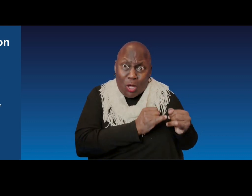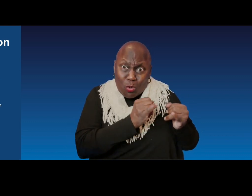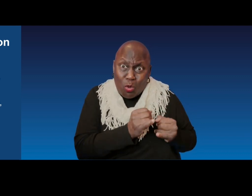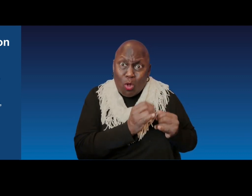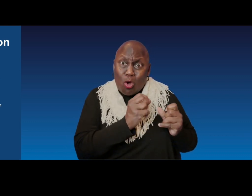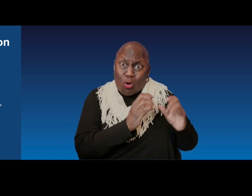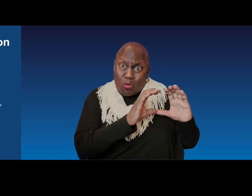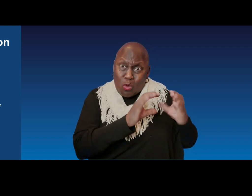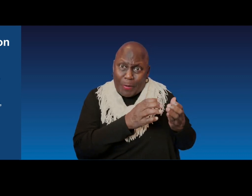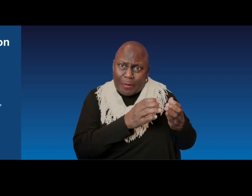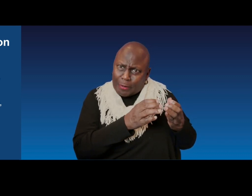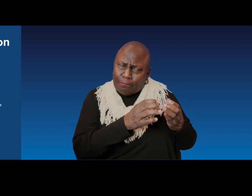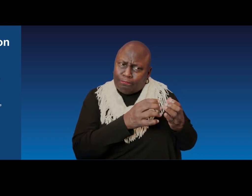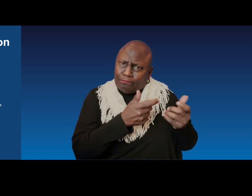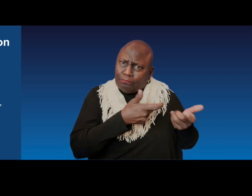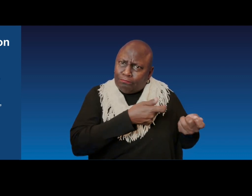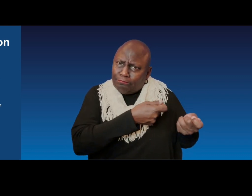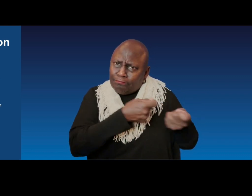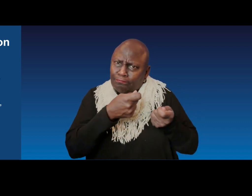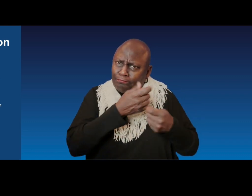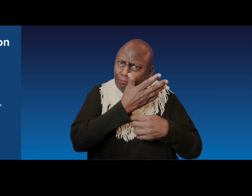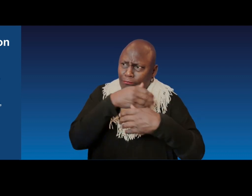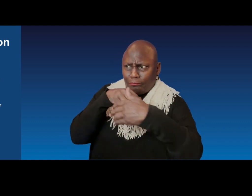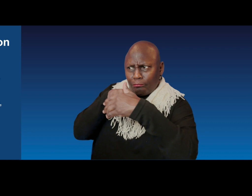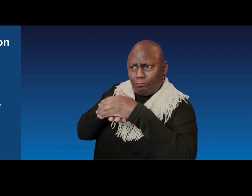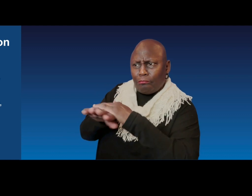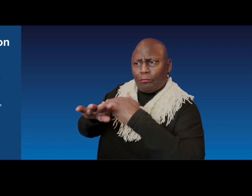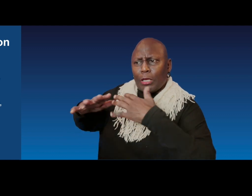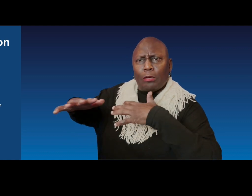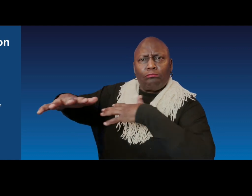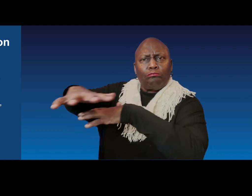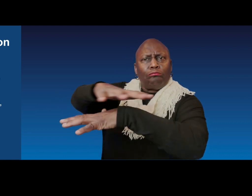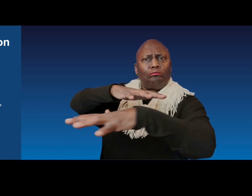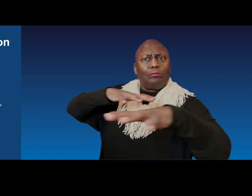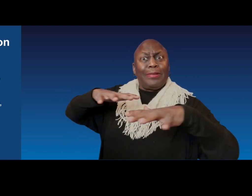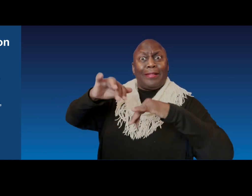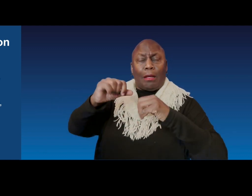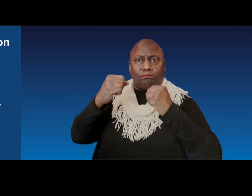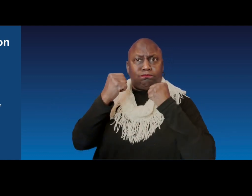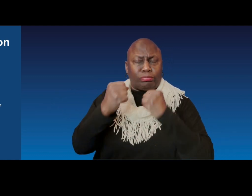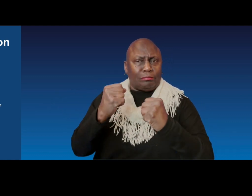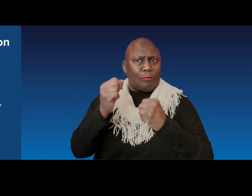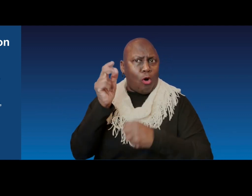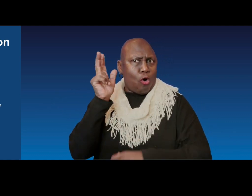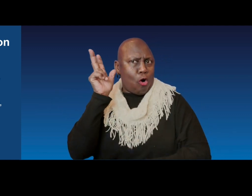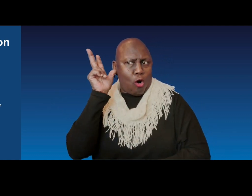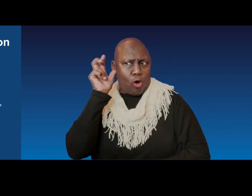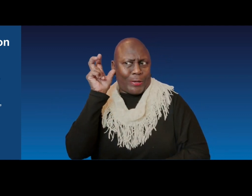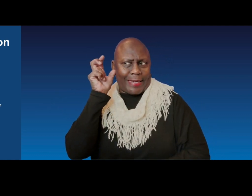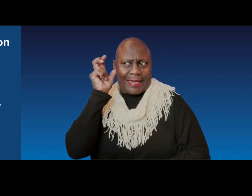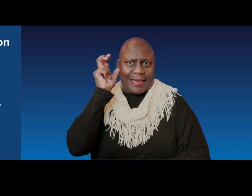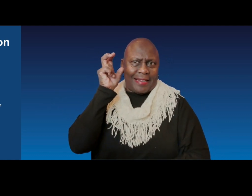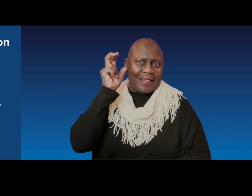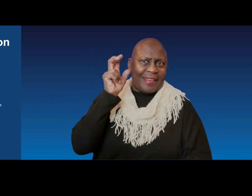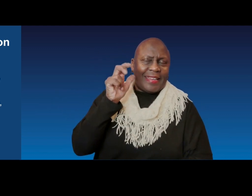or individuals into the mainstream audio centric society.